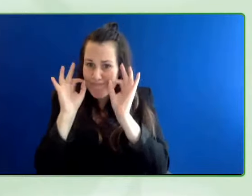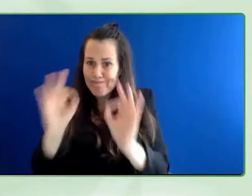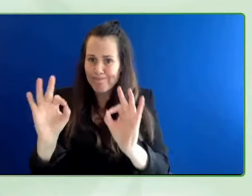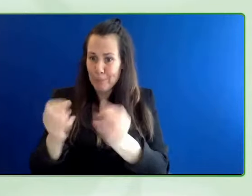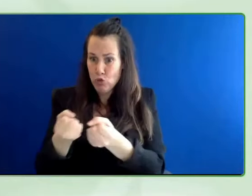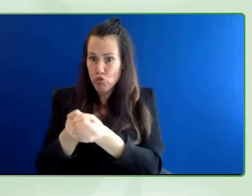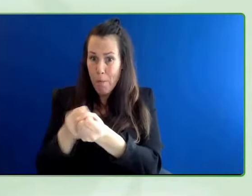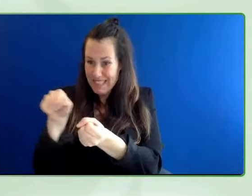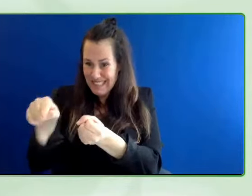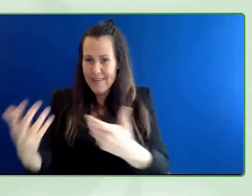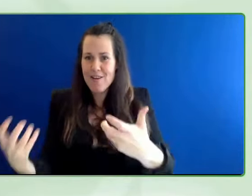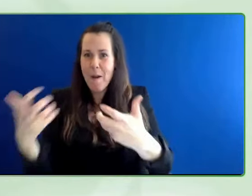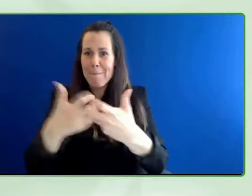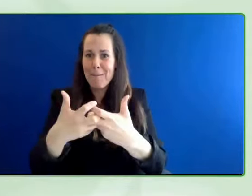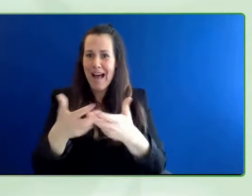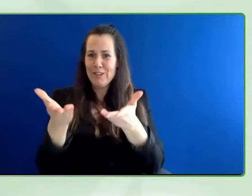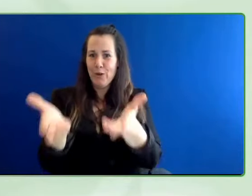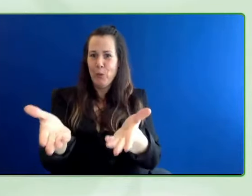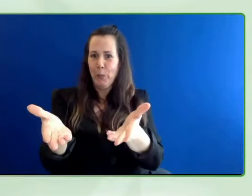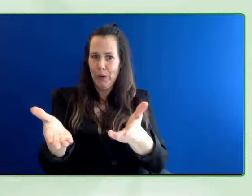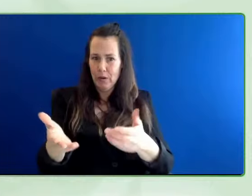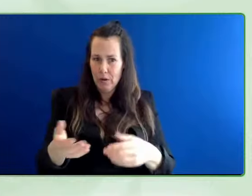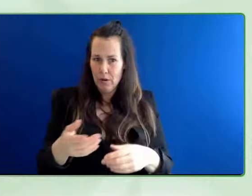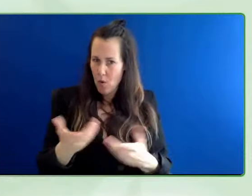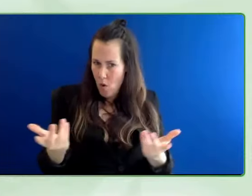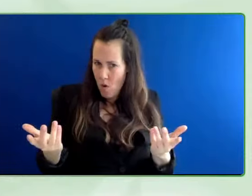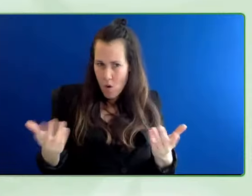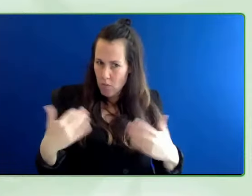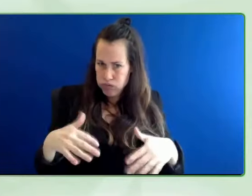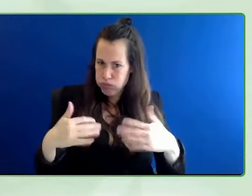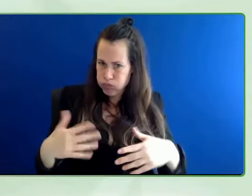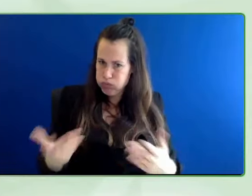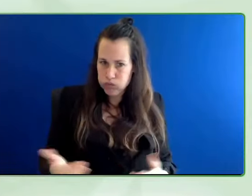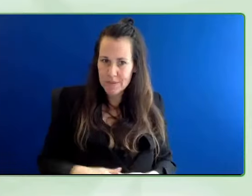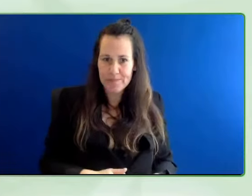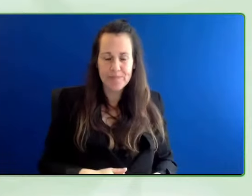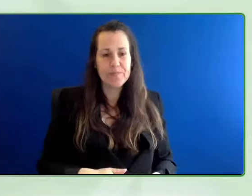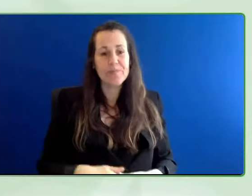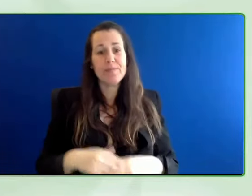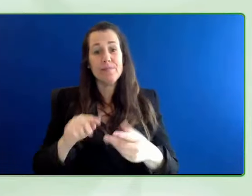to assistive technology. And we have so many people to serve.